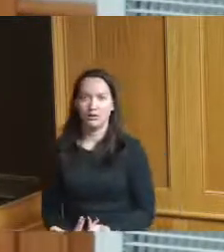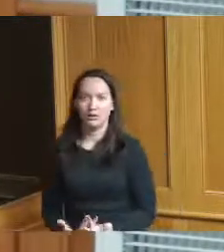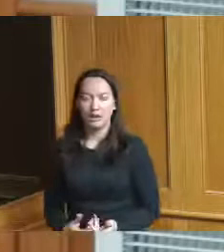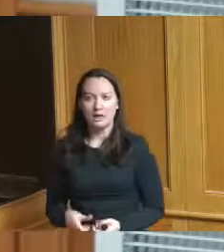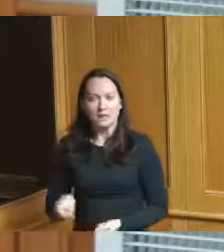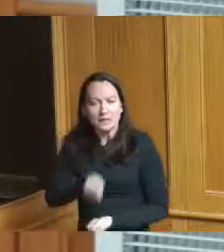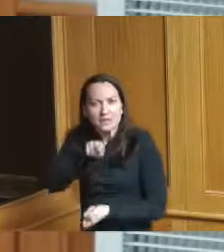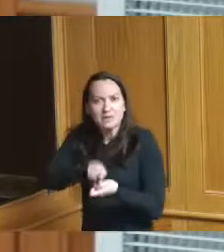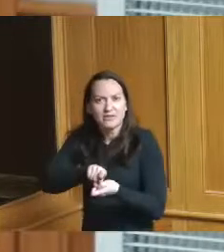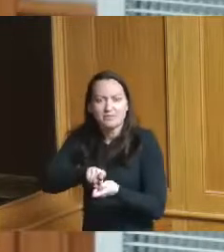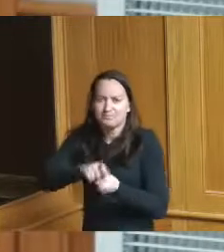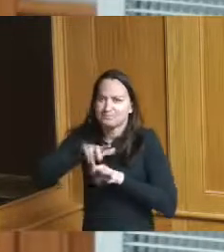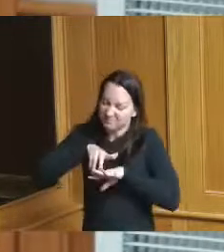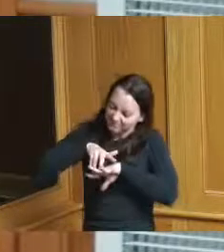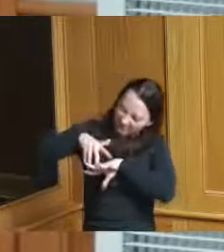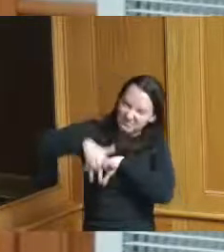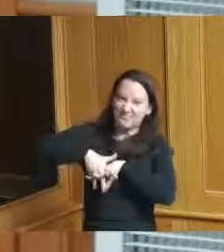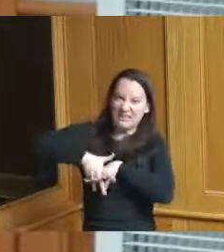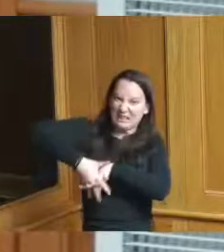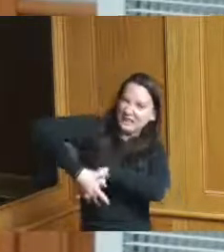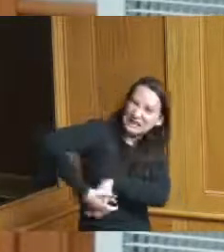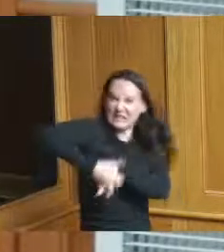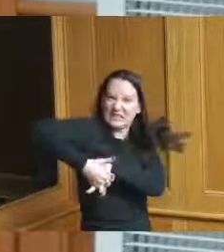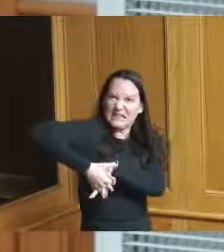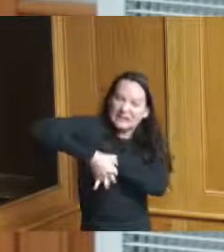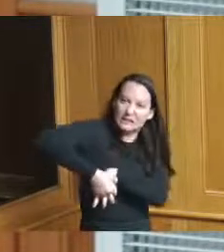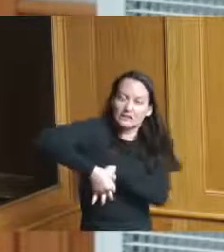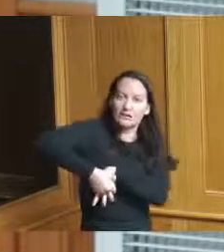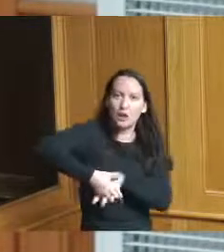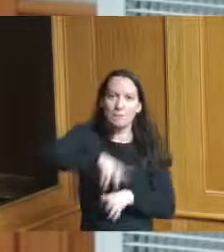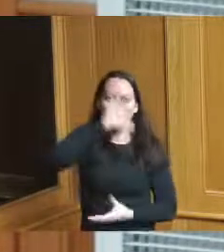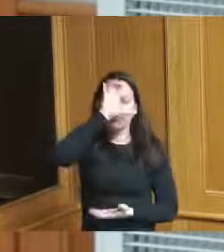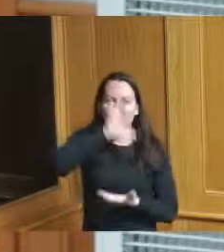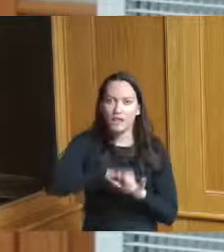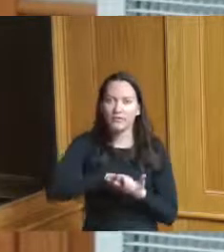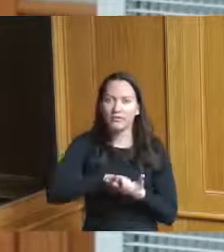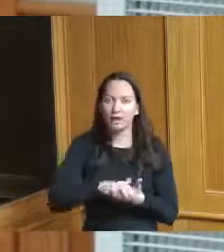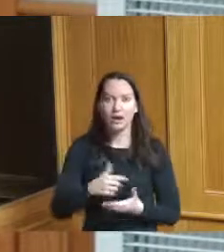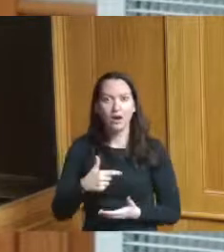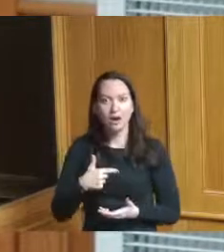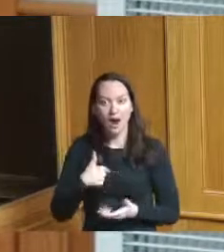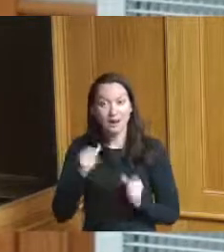very deep-rooted belief that this is something I can avoid if I'm safe